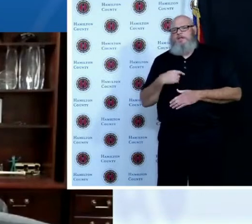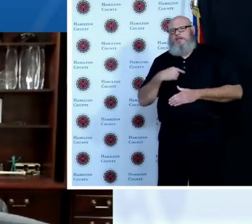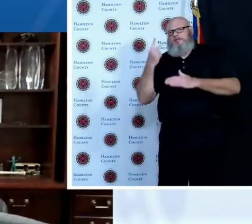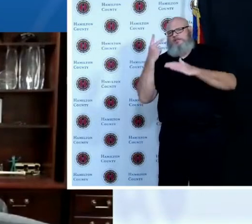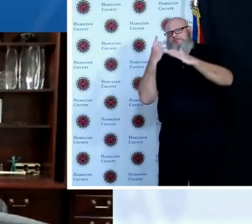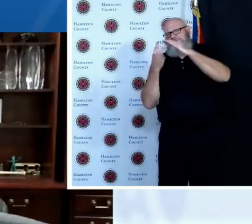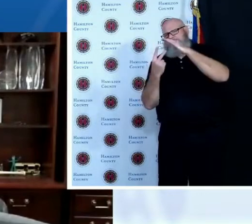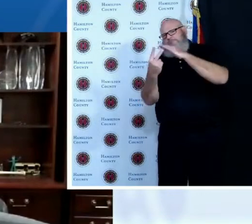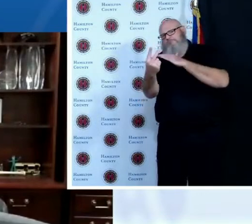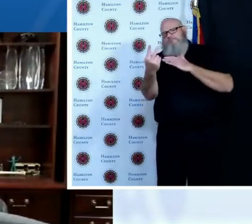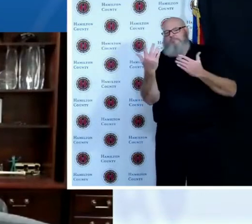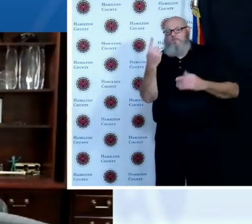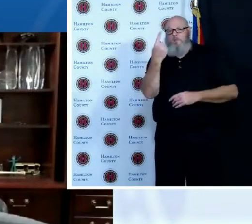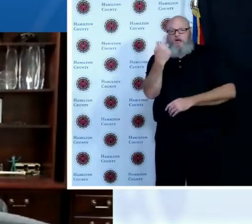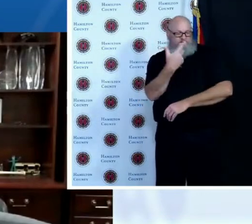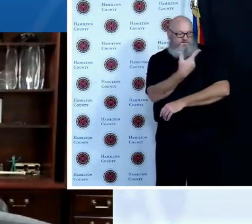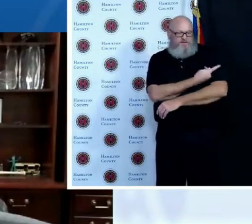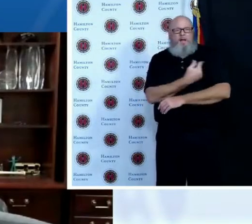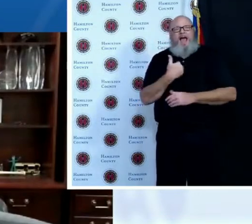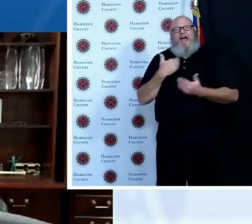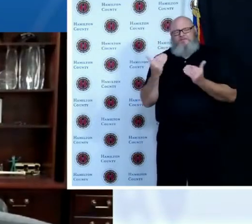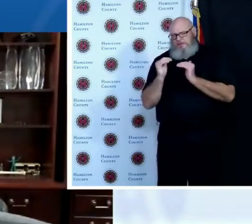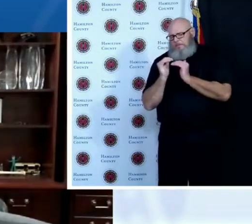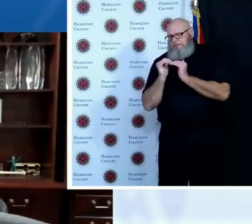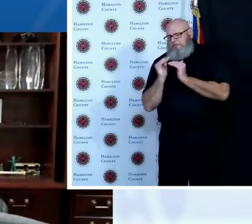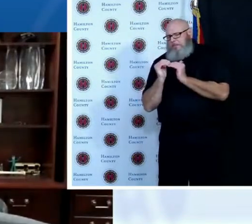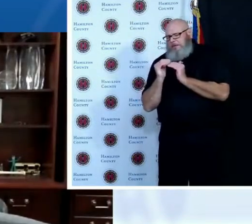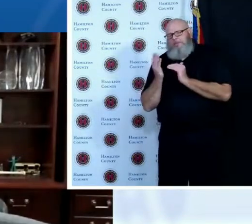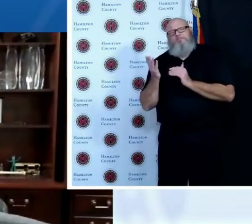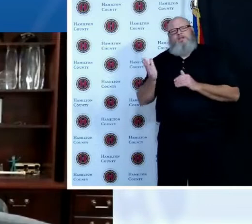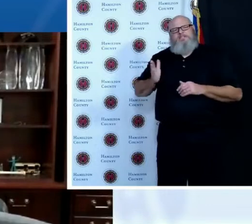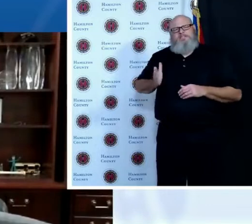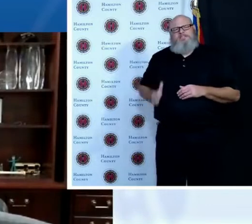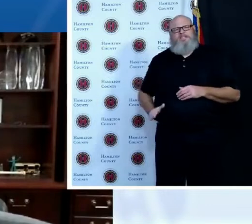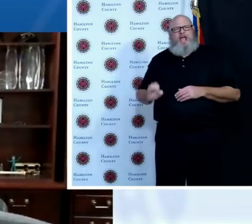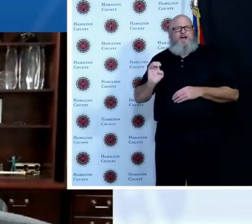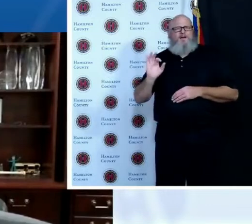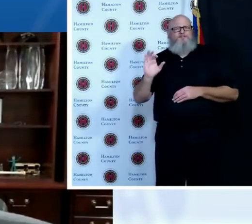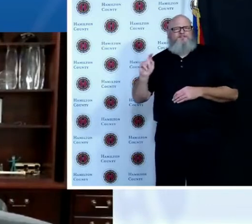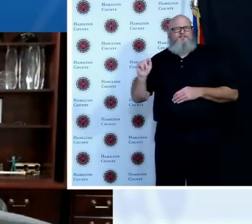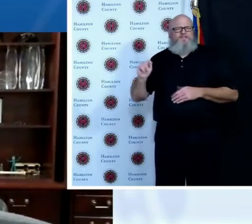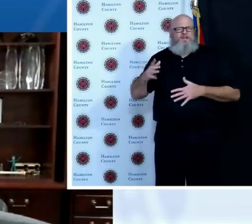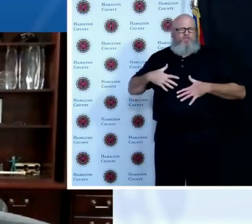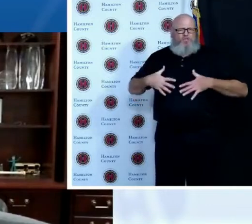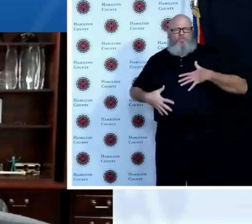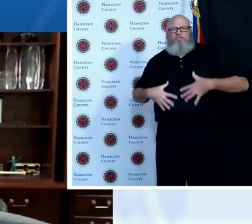with the vaccine in terms of it what we do know is that people tend to have a stronger reaction